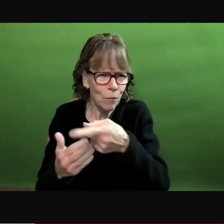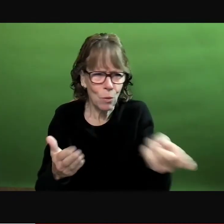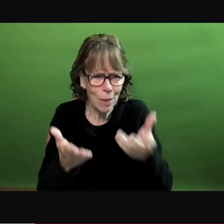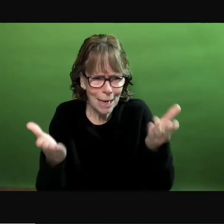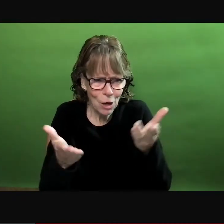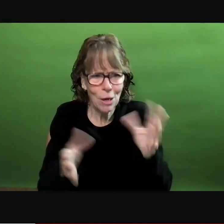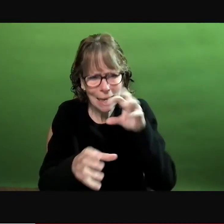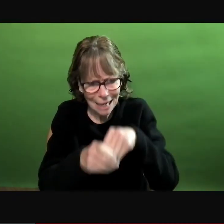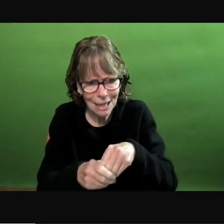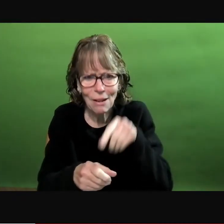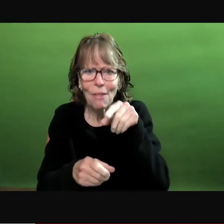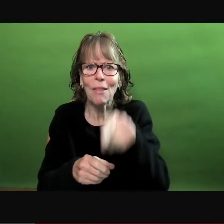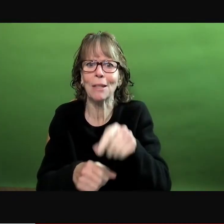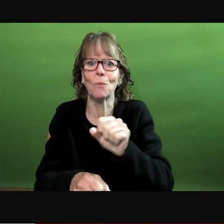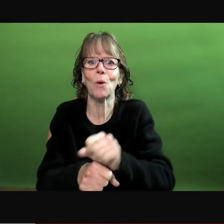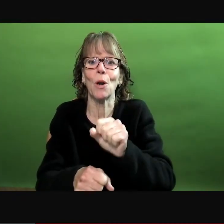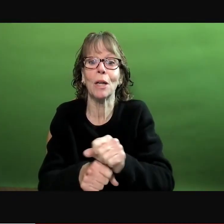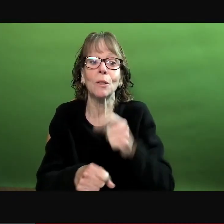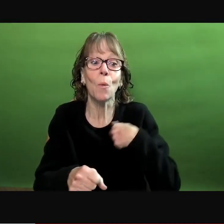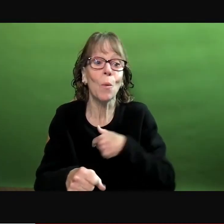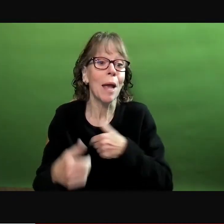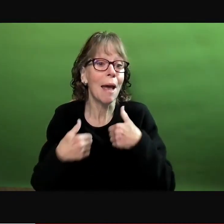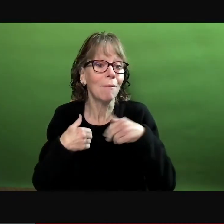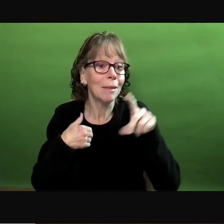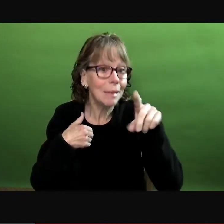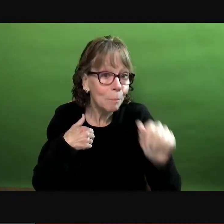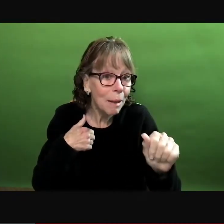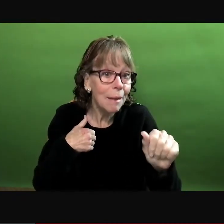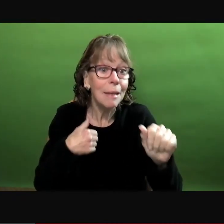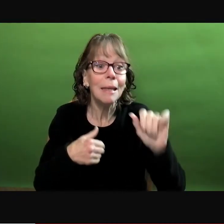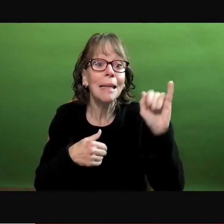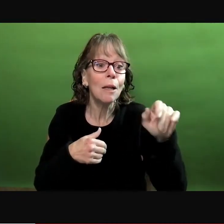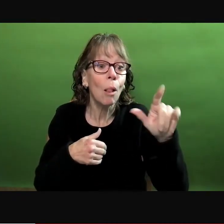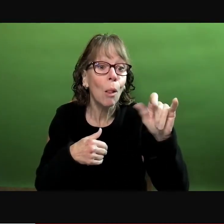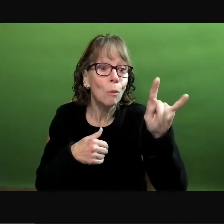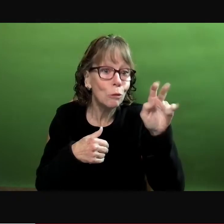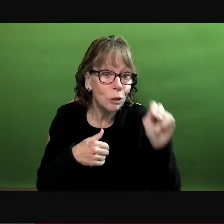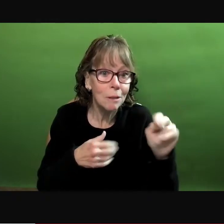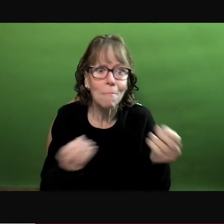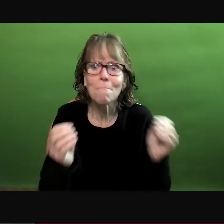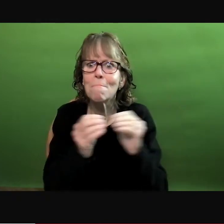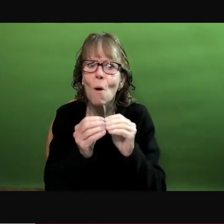movement to continue to bring disability inclusion further in medical education and in healthcare.